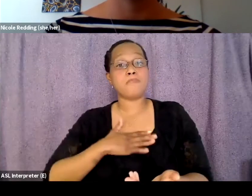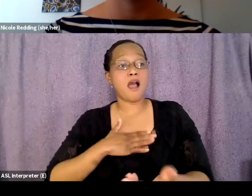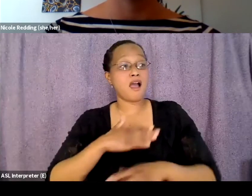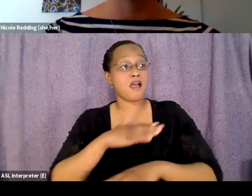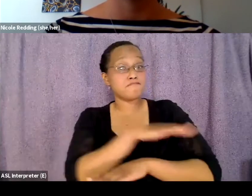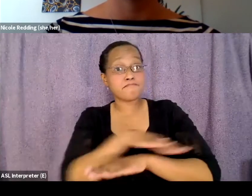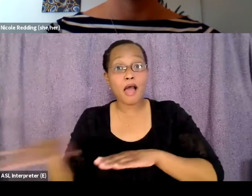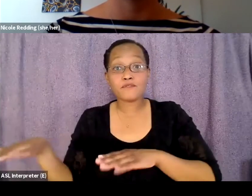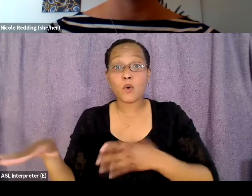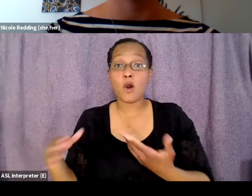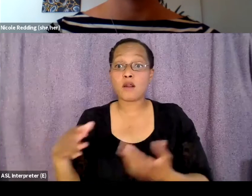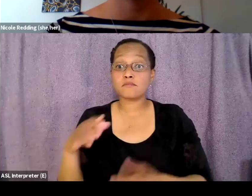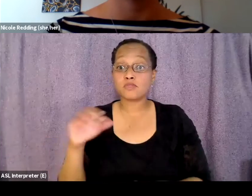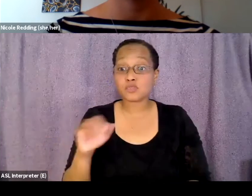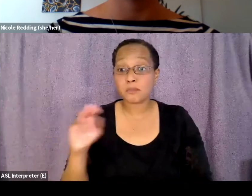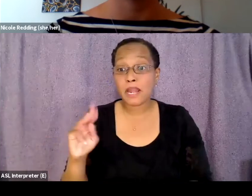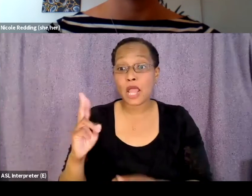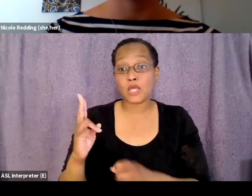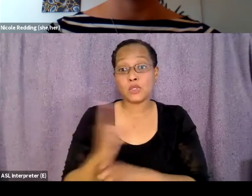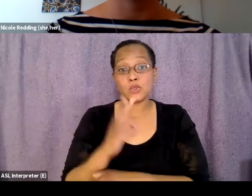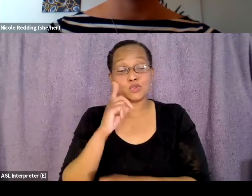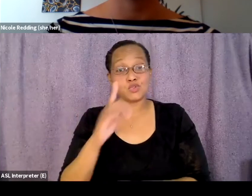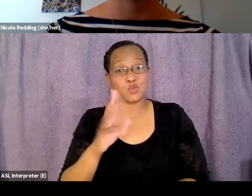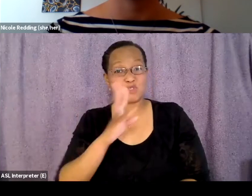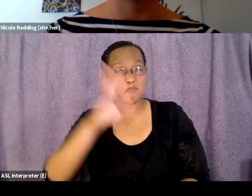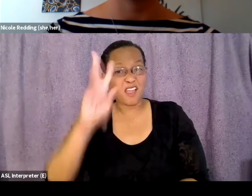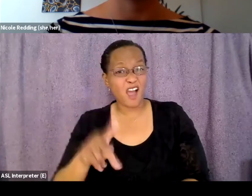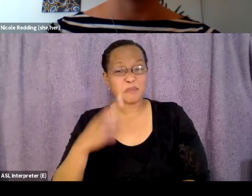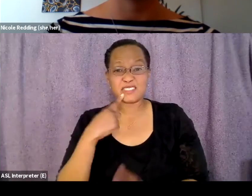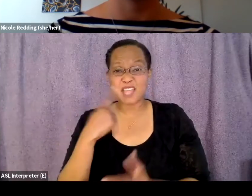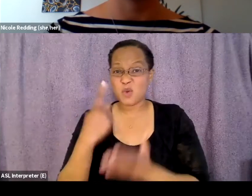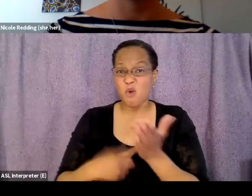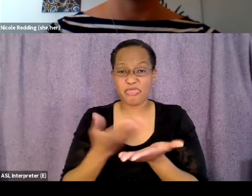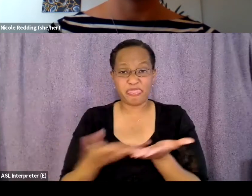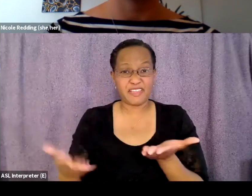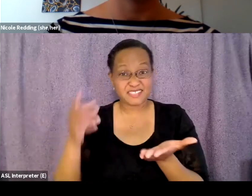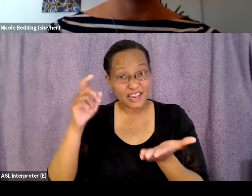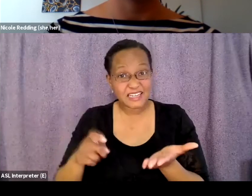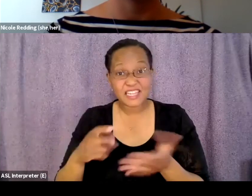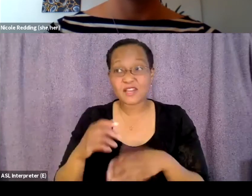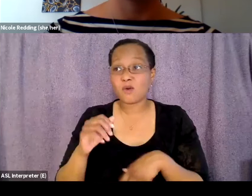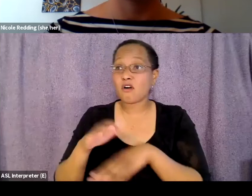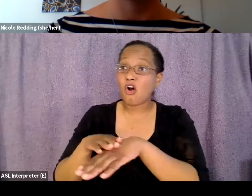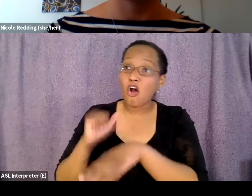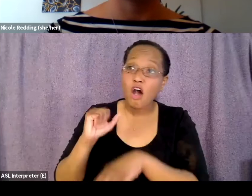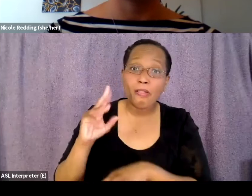Keah Brown: say what that is specifically and call out or call in whatever it was that